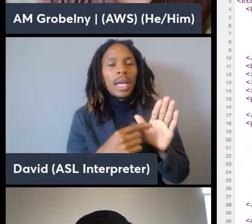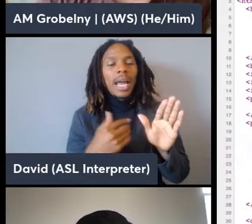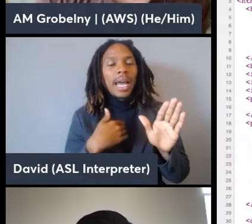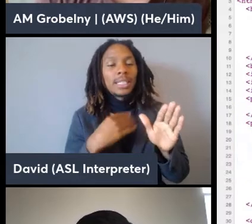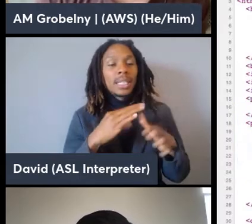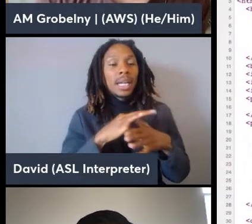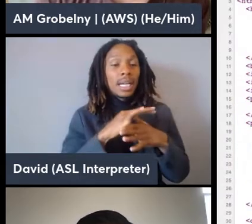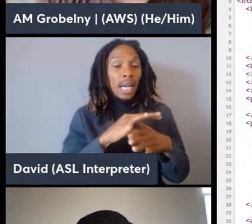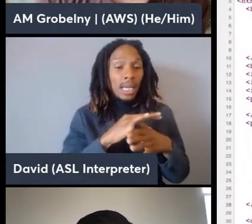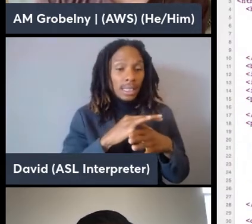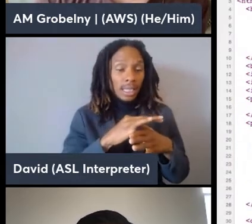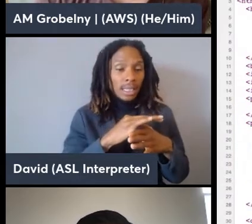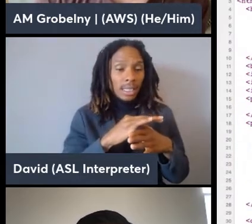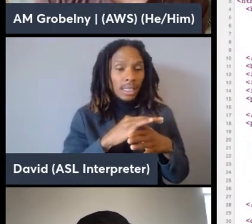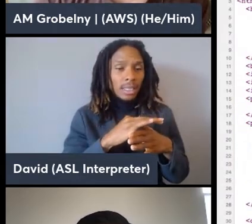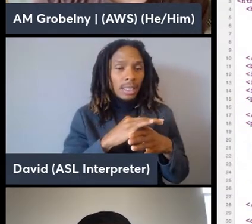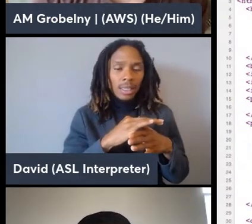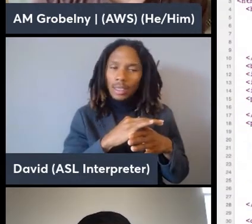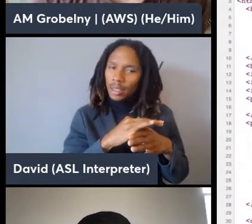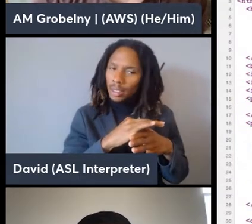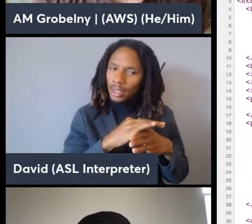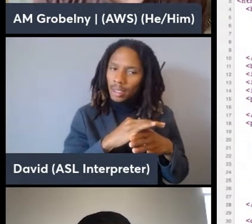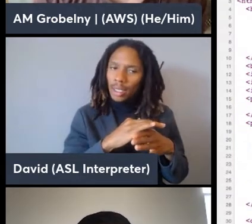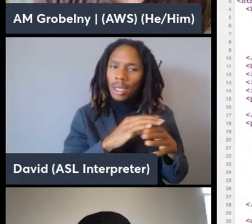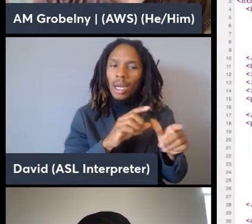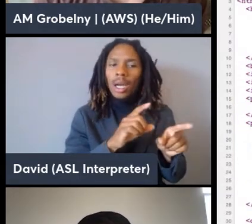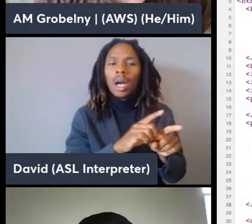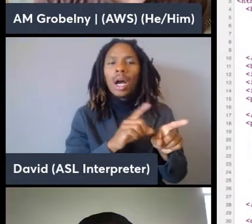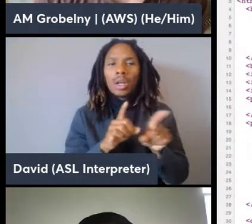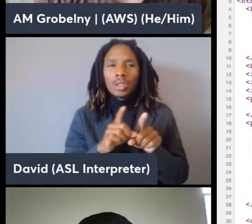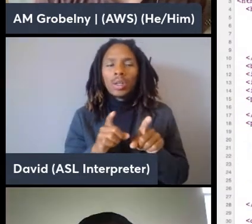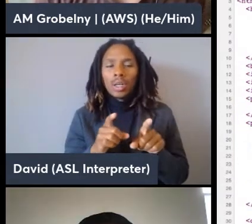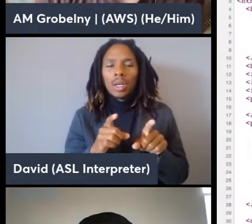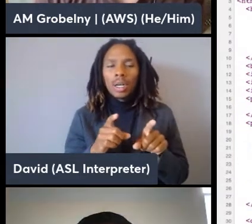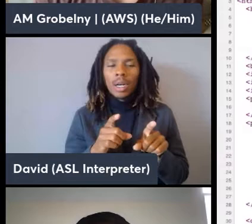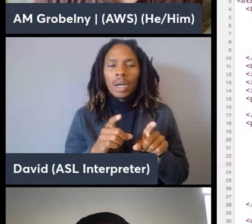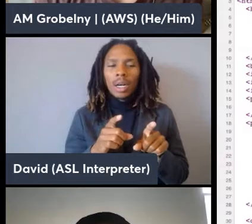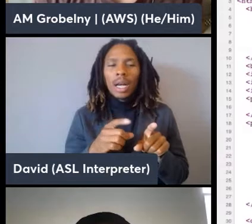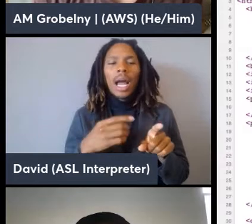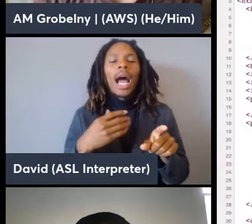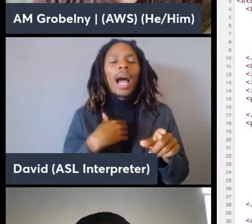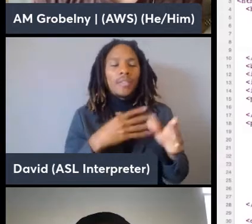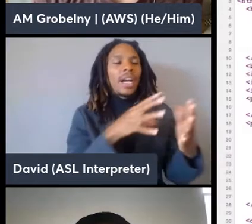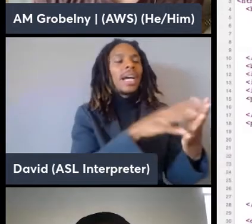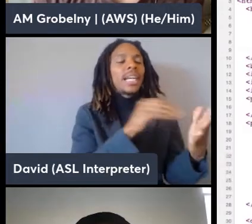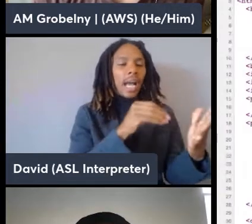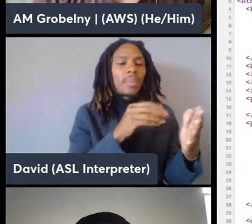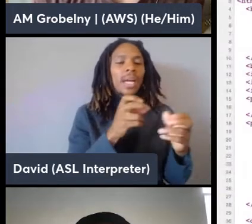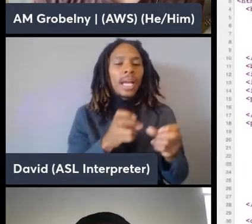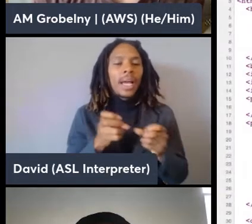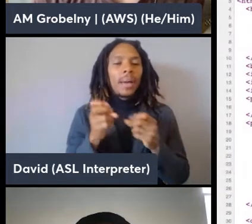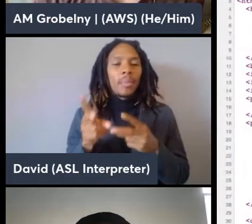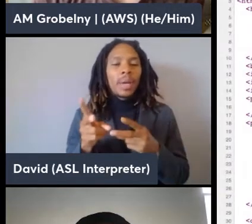And I have placeholder where I want the charts to go. I've copy pasted the iframe code